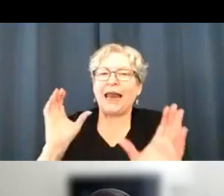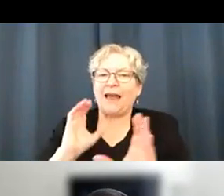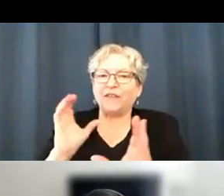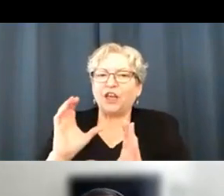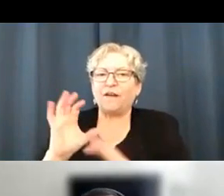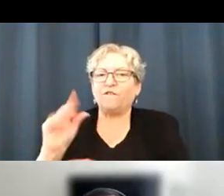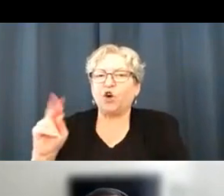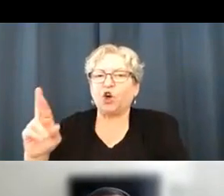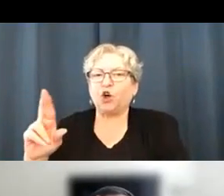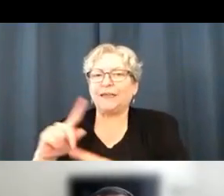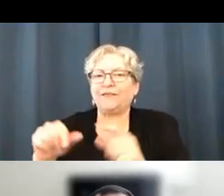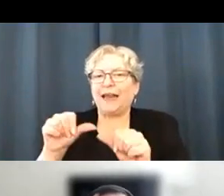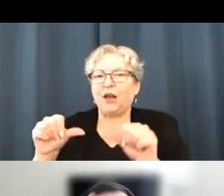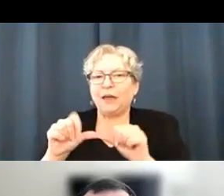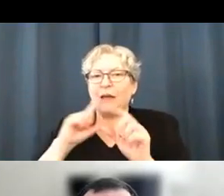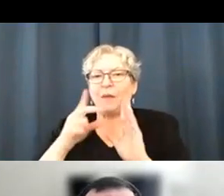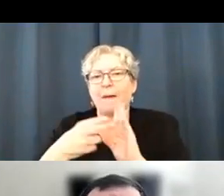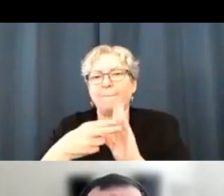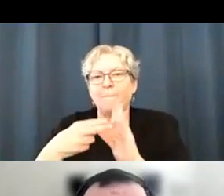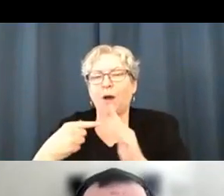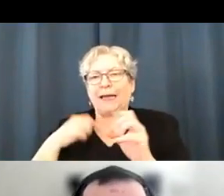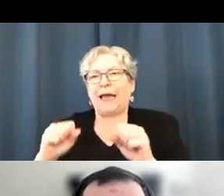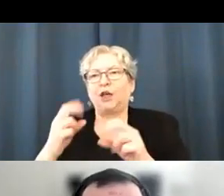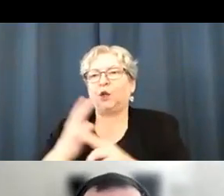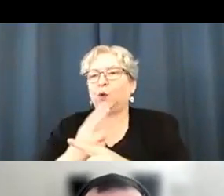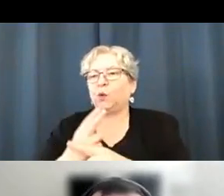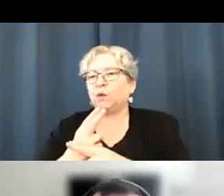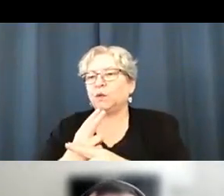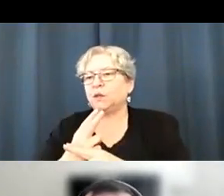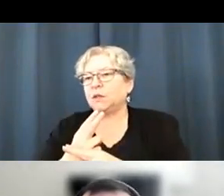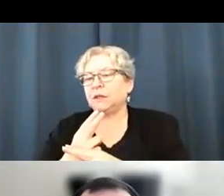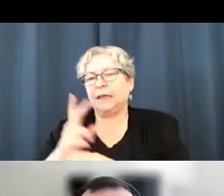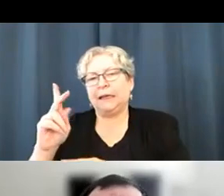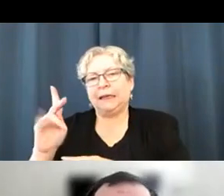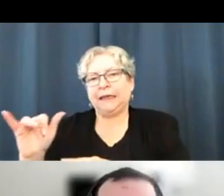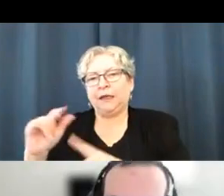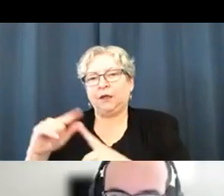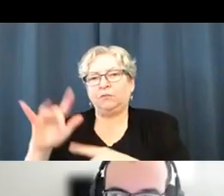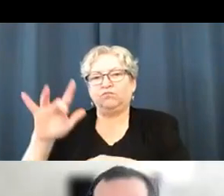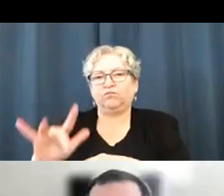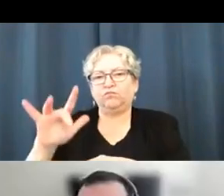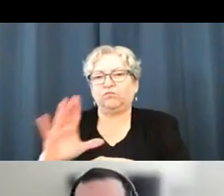and those different areas can be marked up so that I can use a key to navigate directly to those different regions.